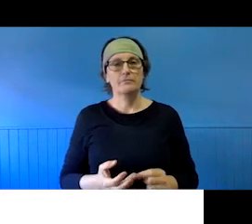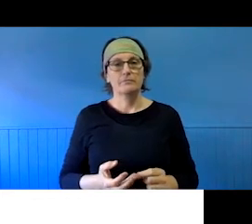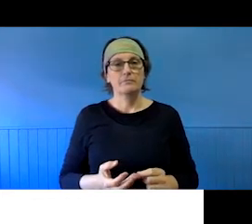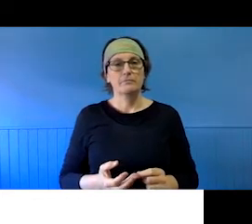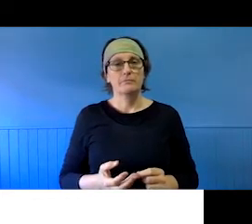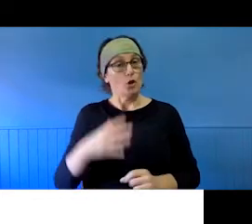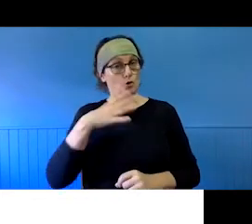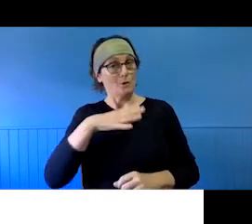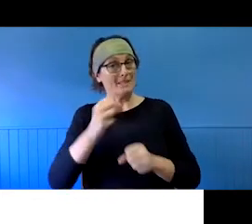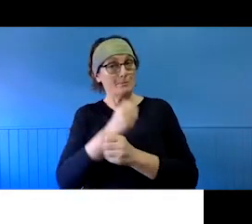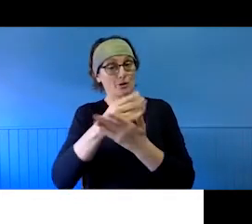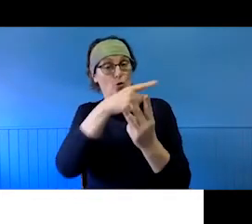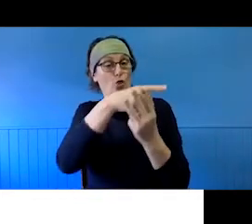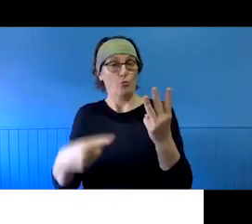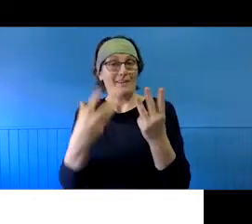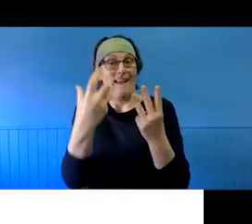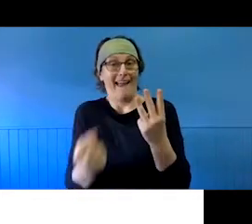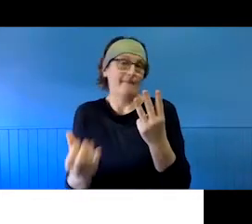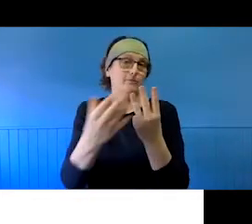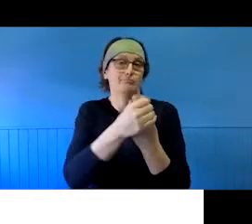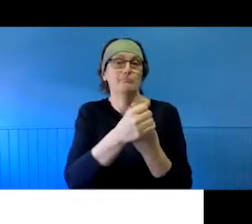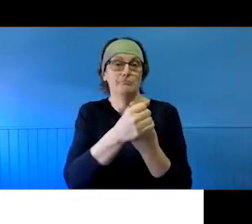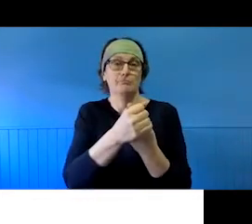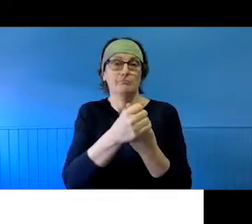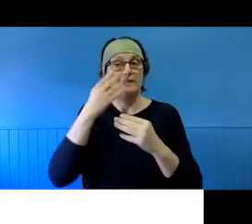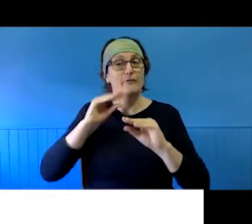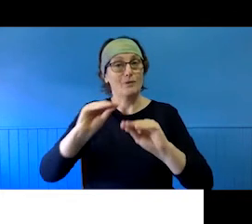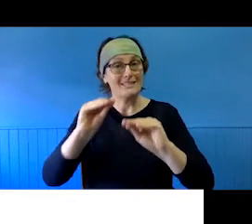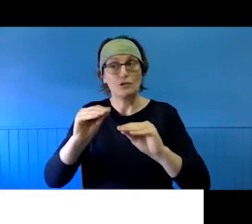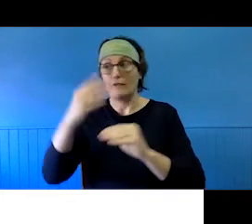make sure that all of those are addressed as we're teaching in the online environment.